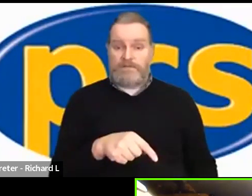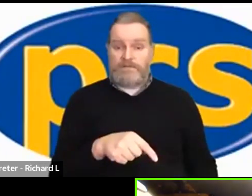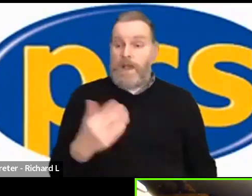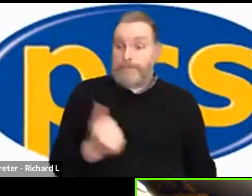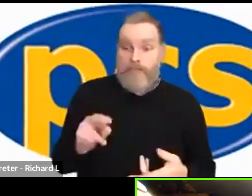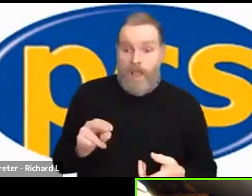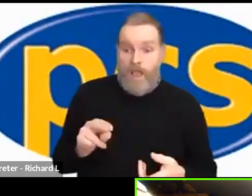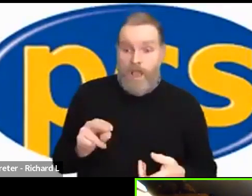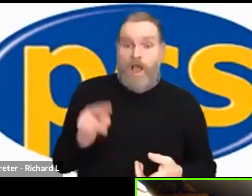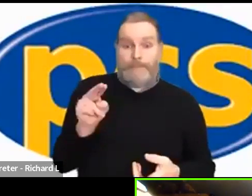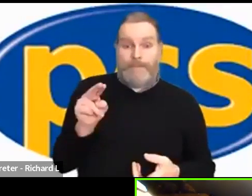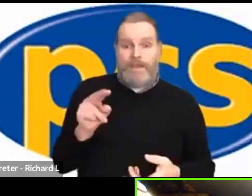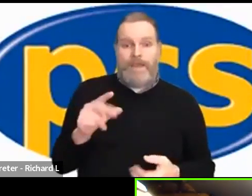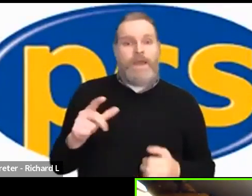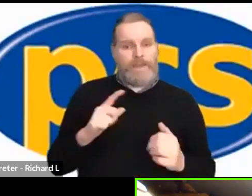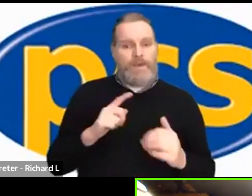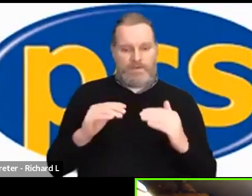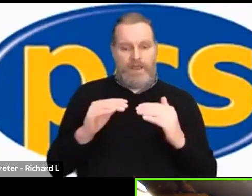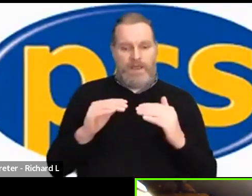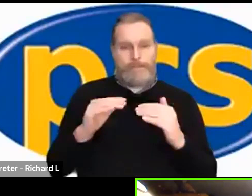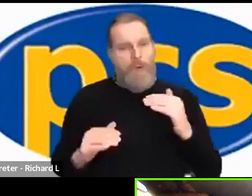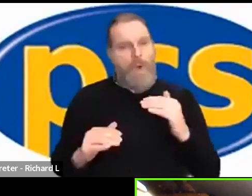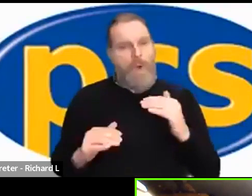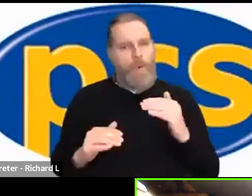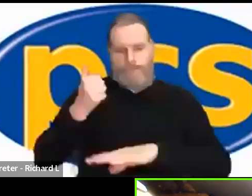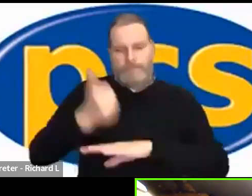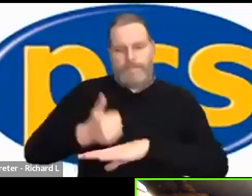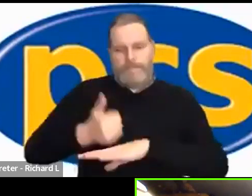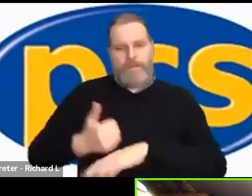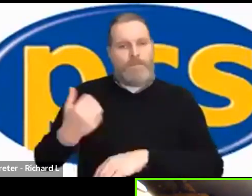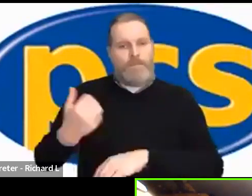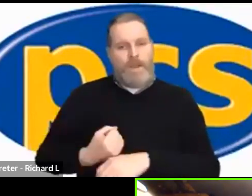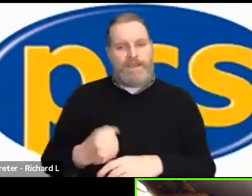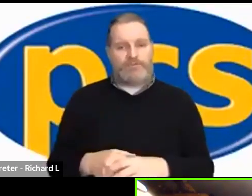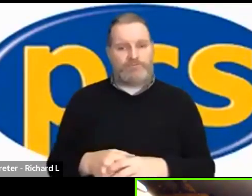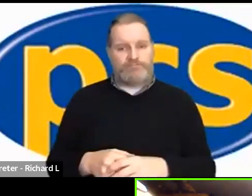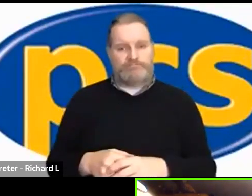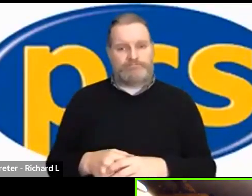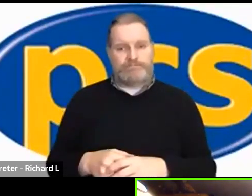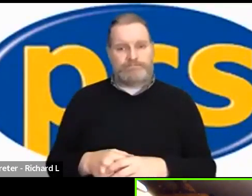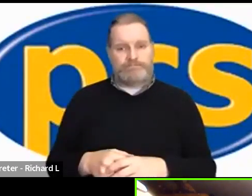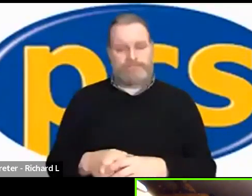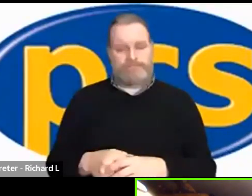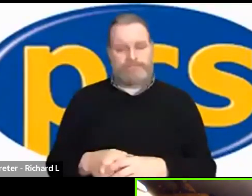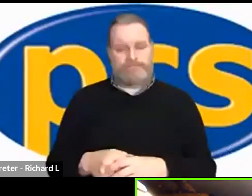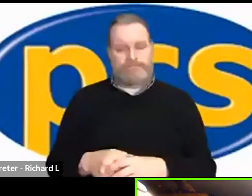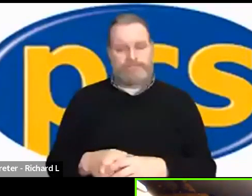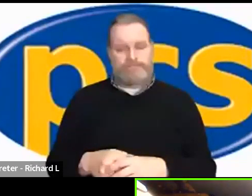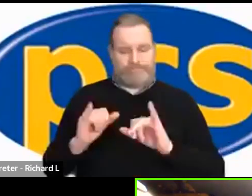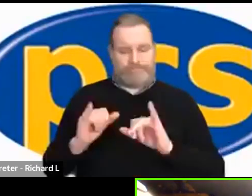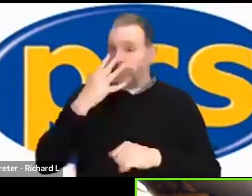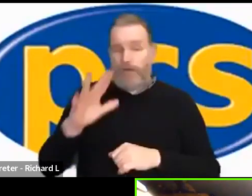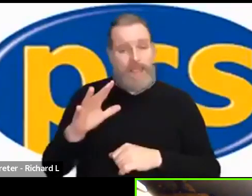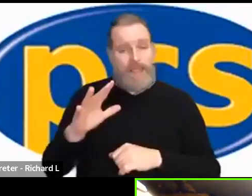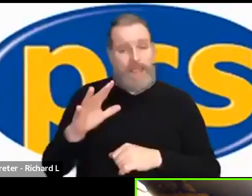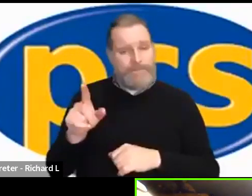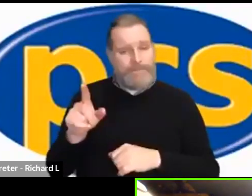receive an receive an enforced pay increase in April, because their wages are wages will have fallen for the first time in below the national living wage, and that's a